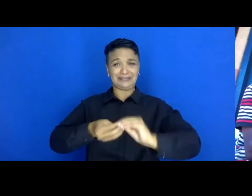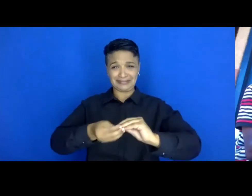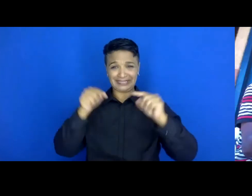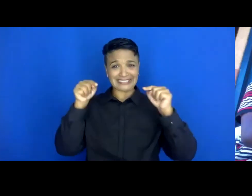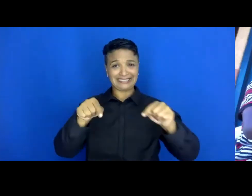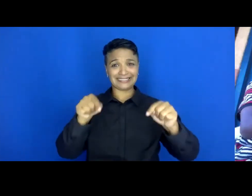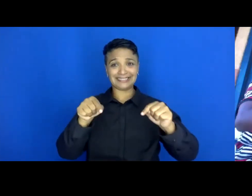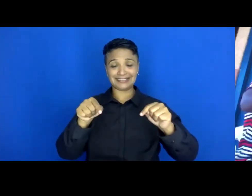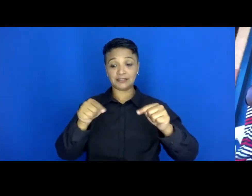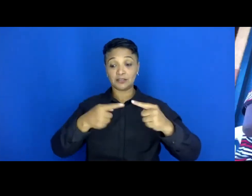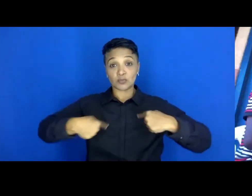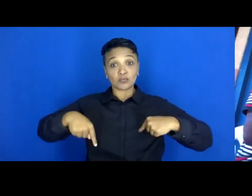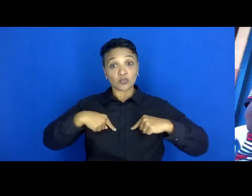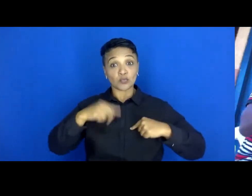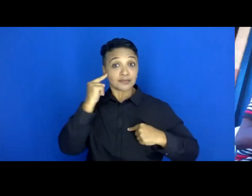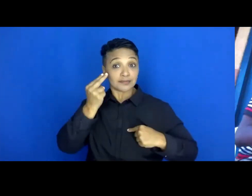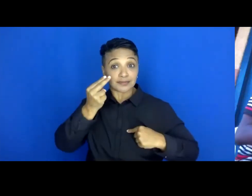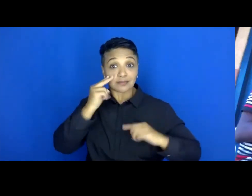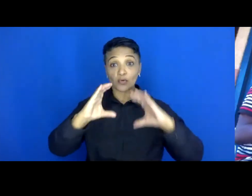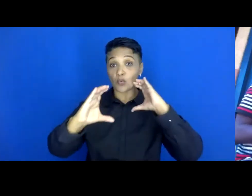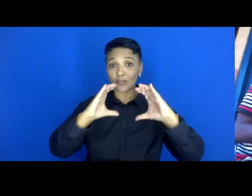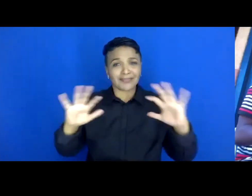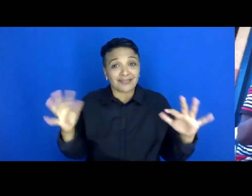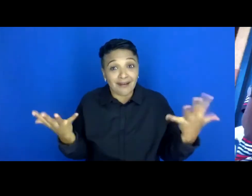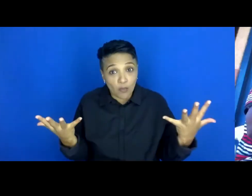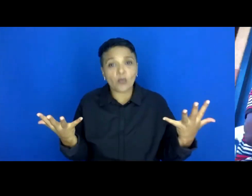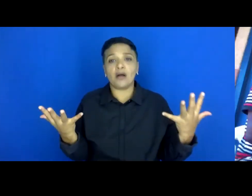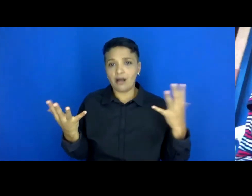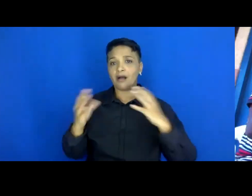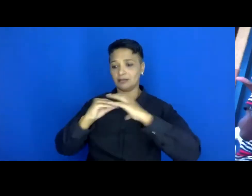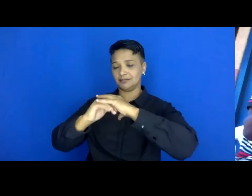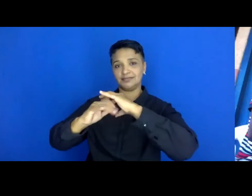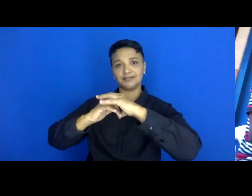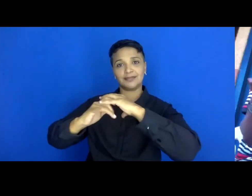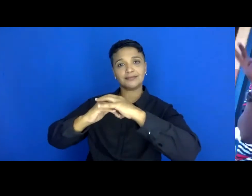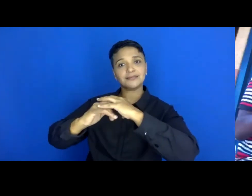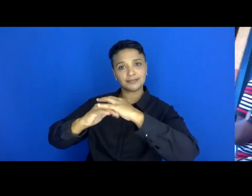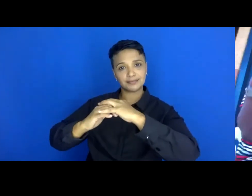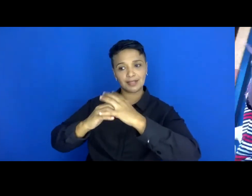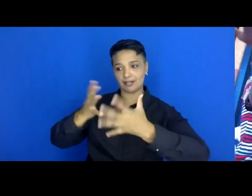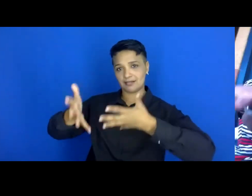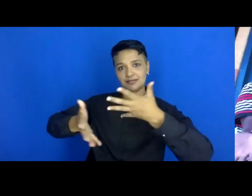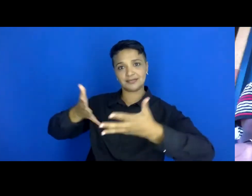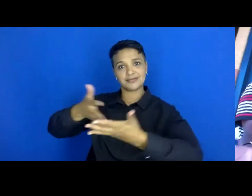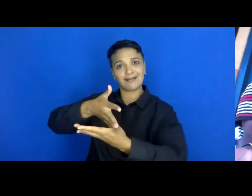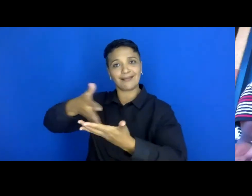tactile sign language so when the kovid came deaf-blind people didn't know what had happened